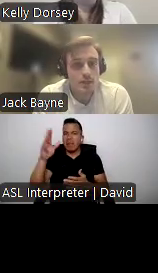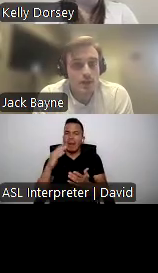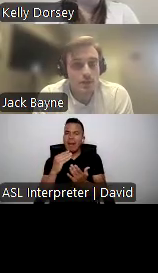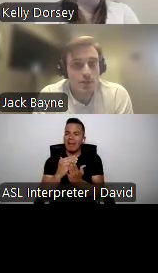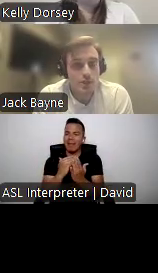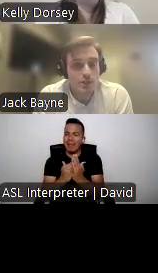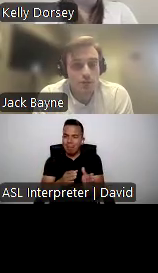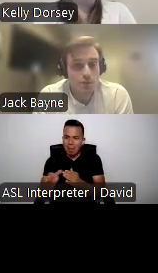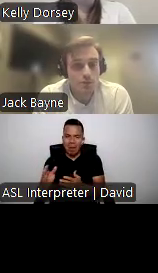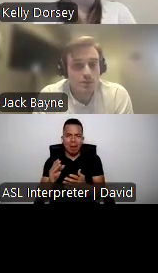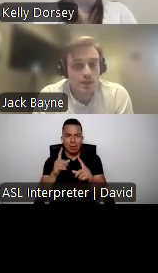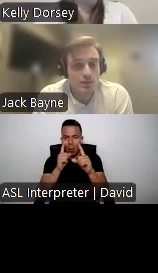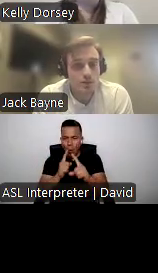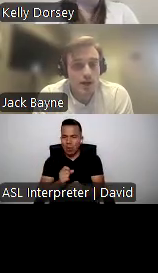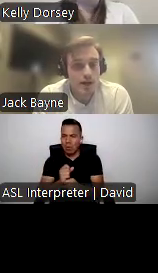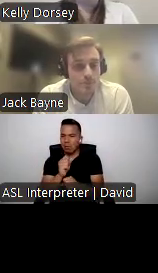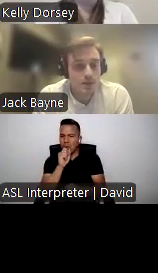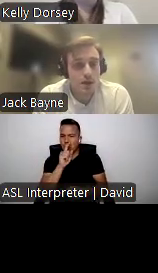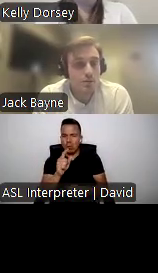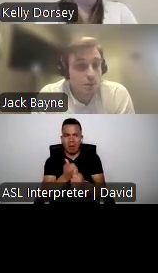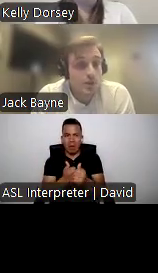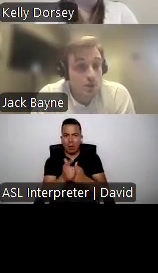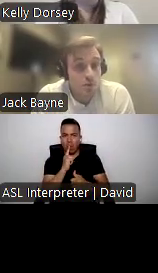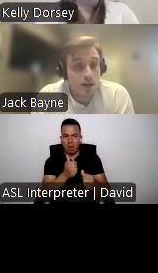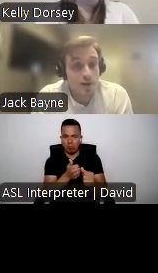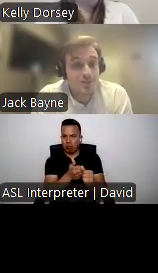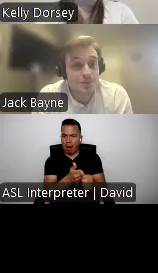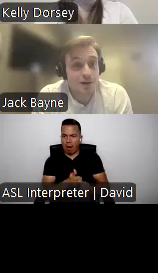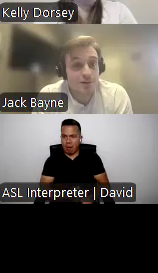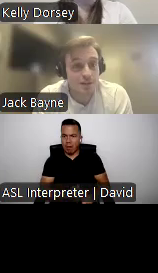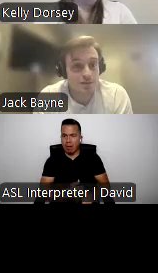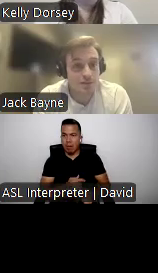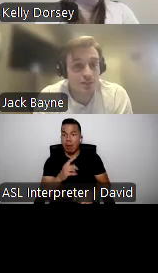together to make sure that everybody was staying on track, and that we know how to effectively